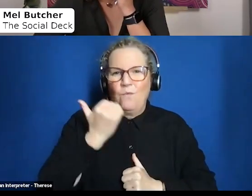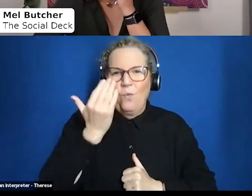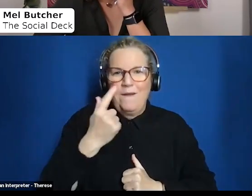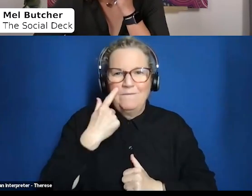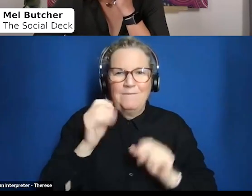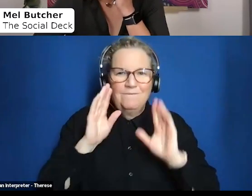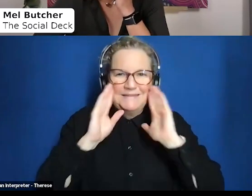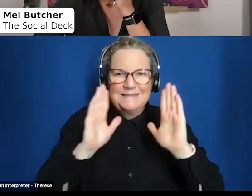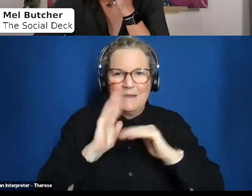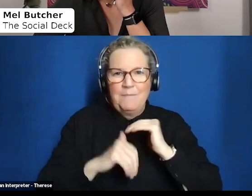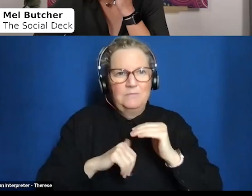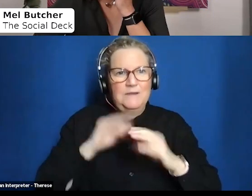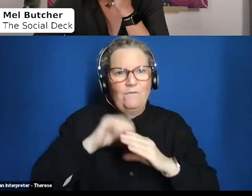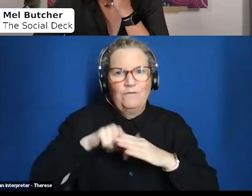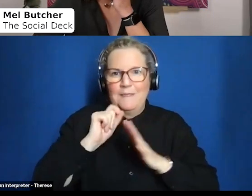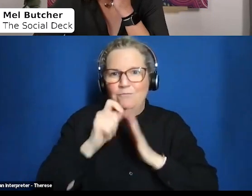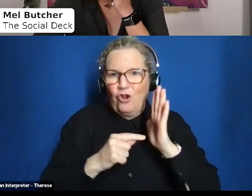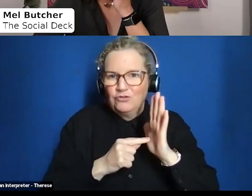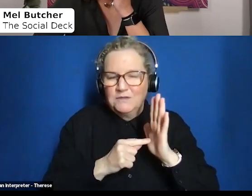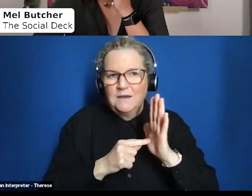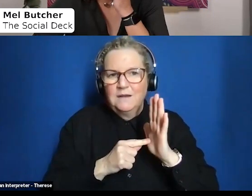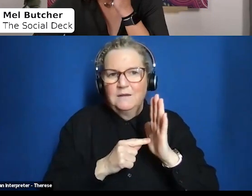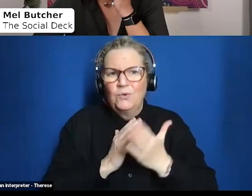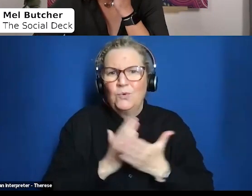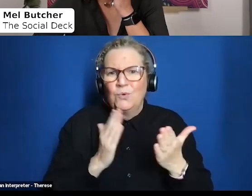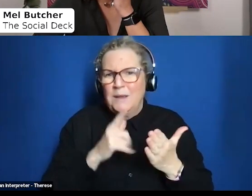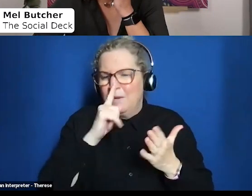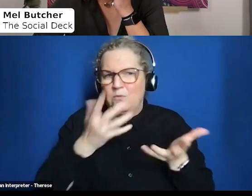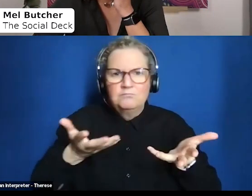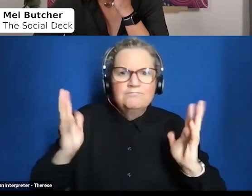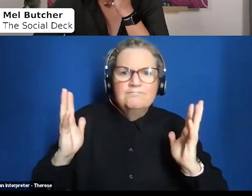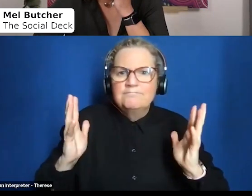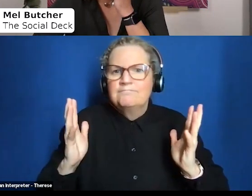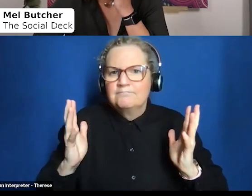about being involved in this project was just how willing people were to both learn